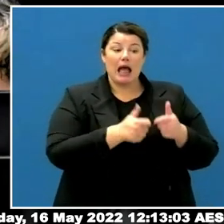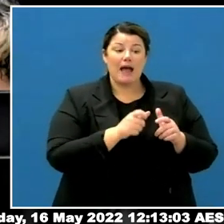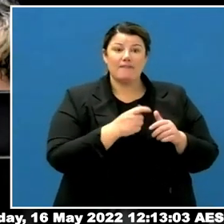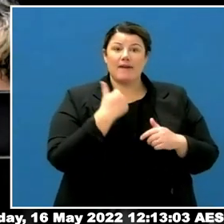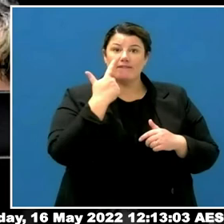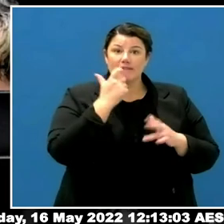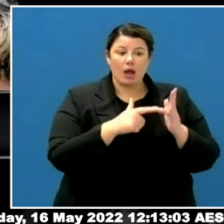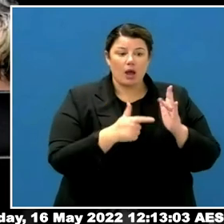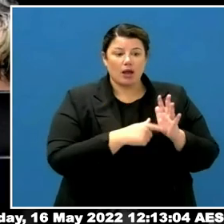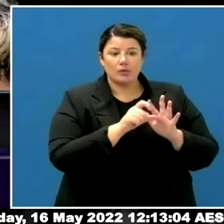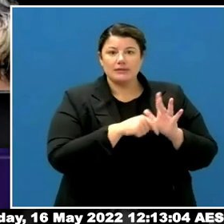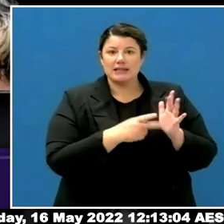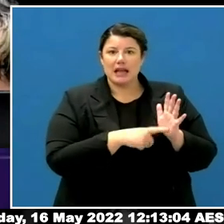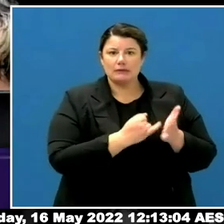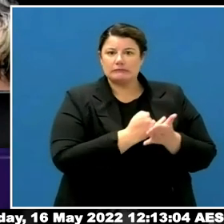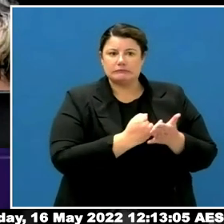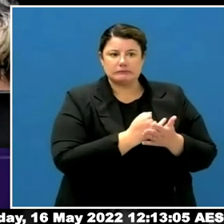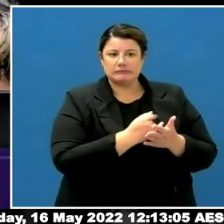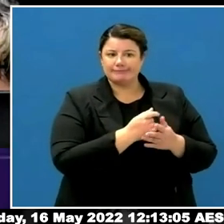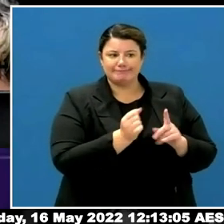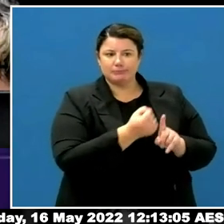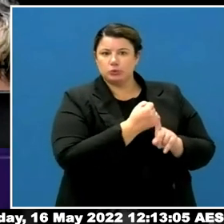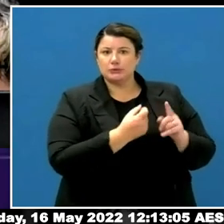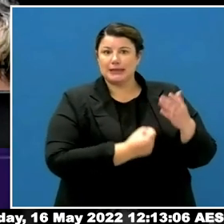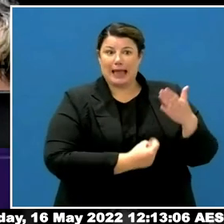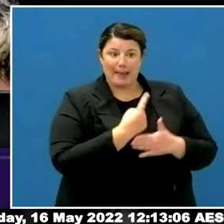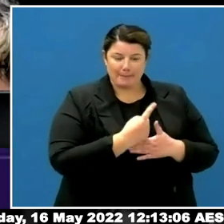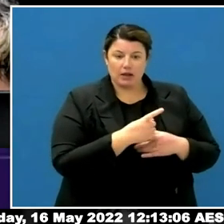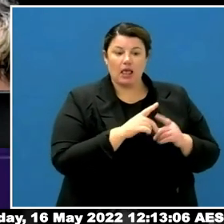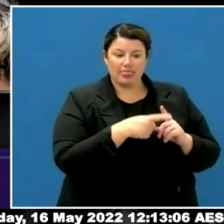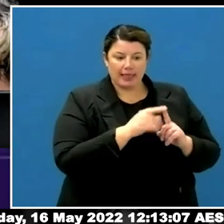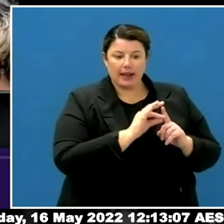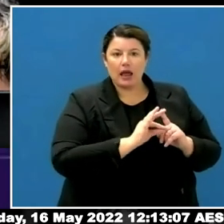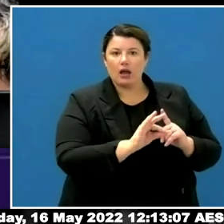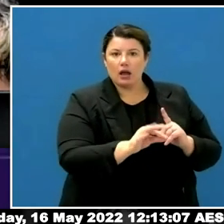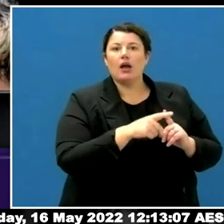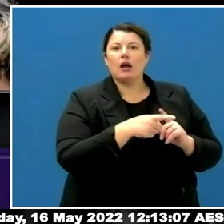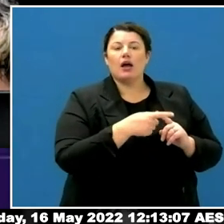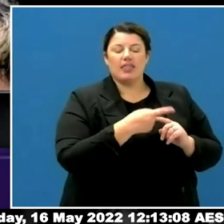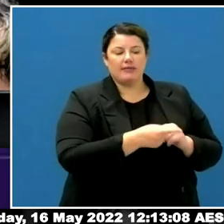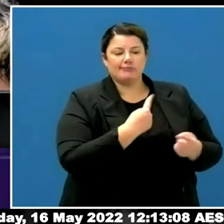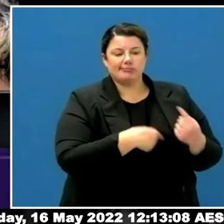And I think you can't send people to my home that we don't know. And what happened then? What did Afford do when you said that to them?